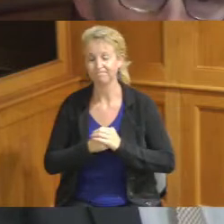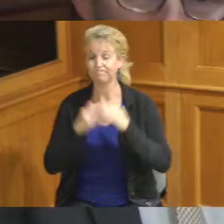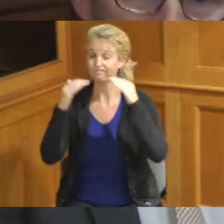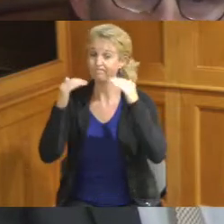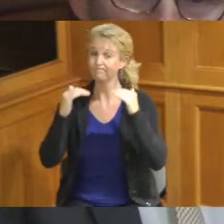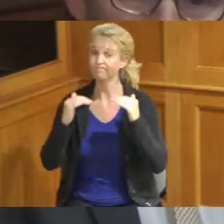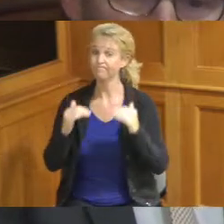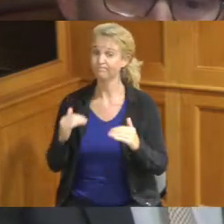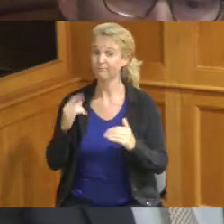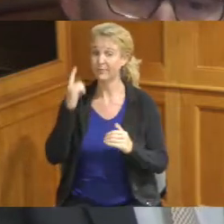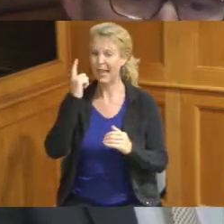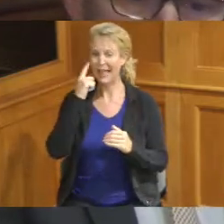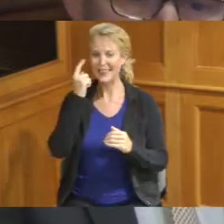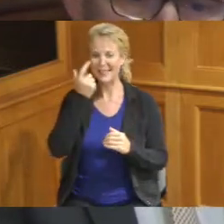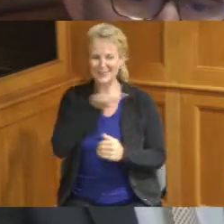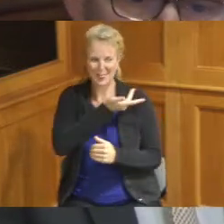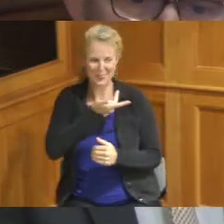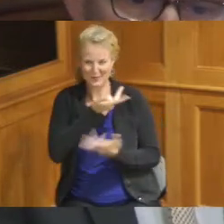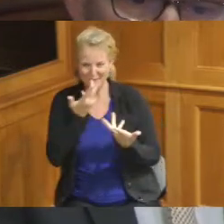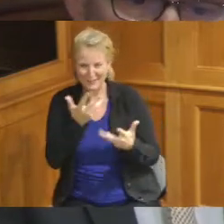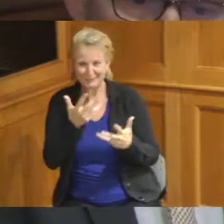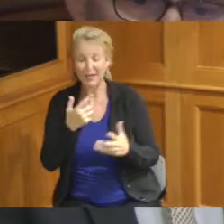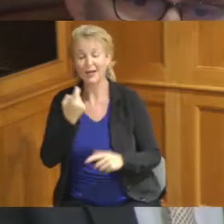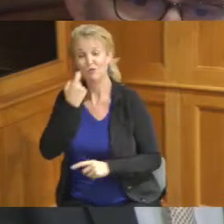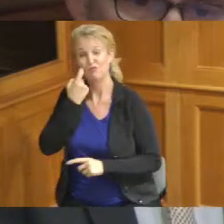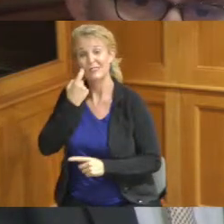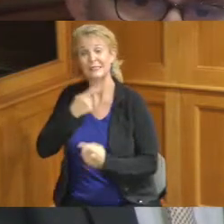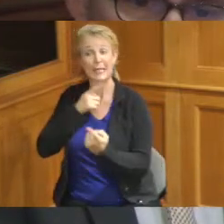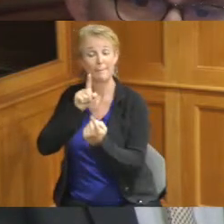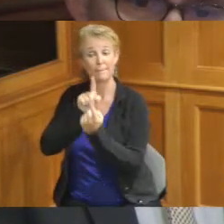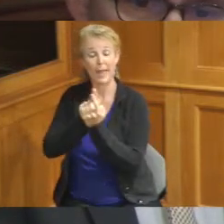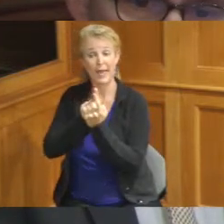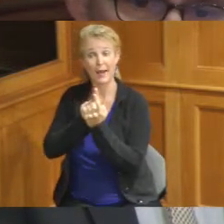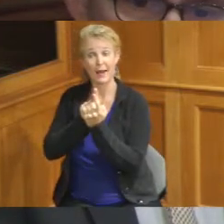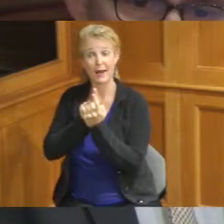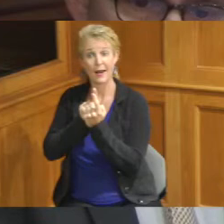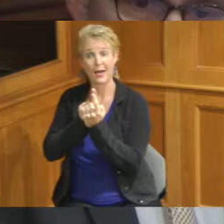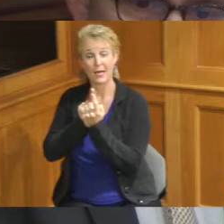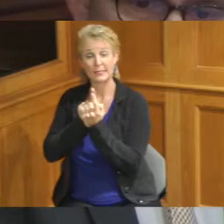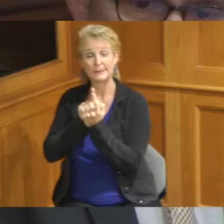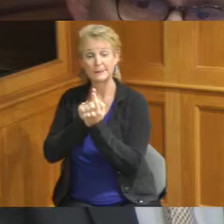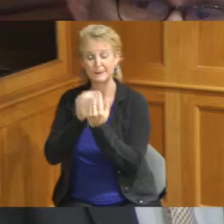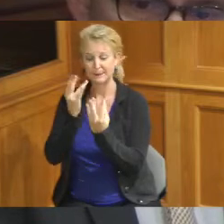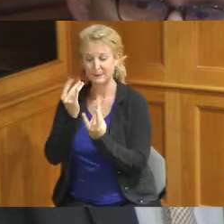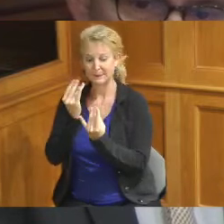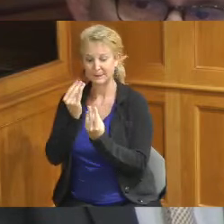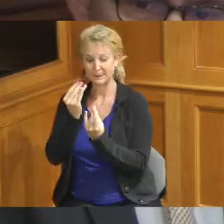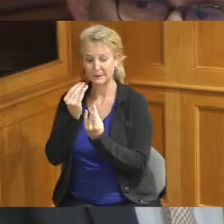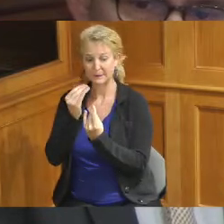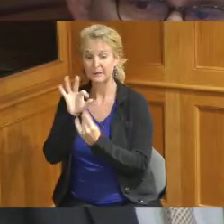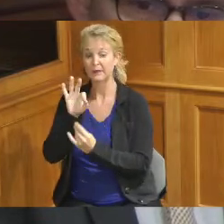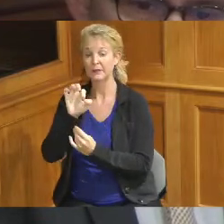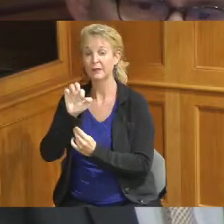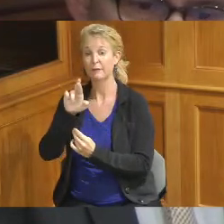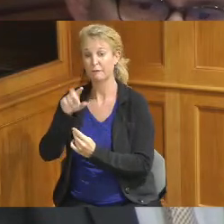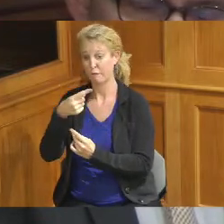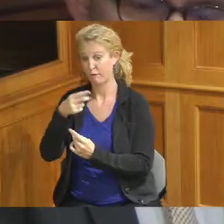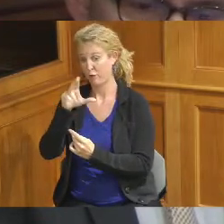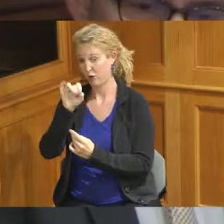I think all of us have done this as well I met with the the Ferguson group with Zach Iso and